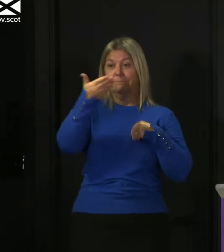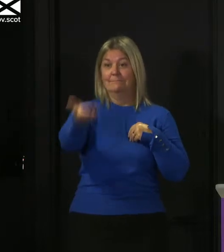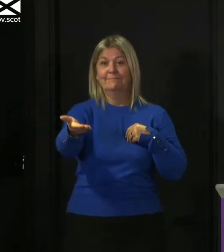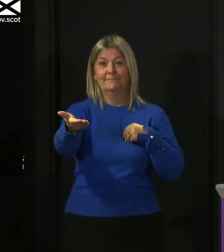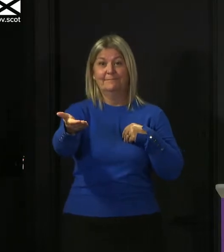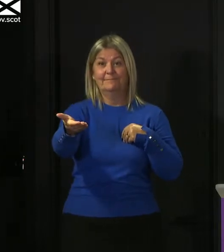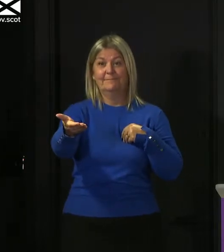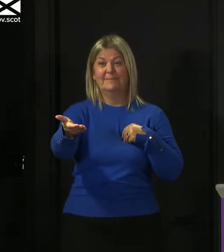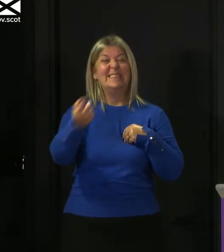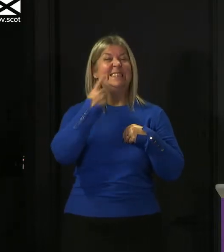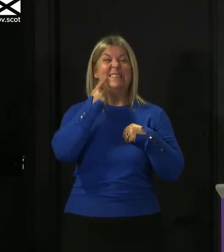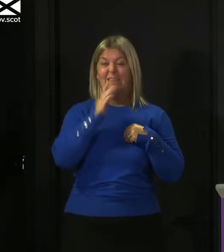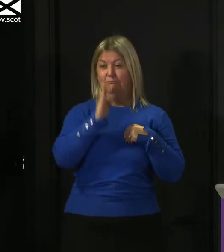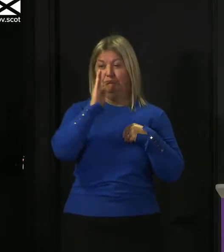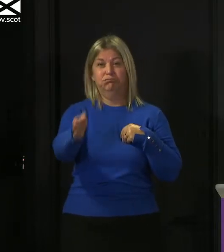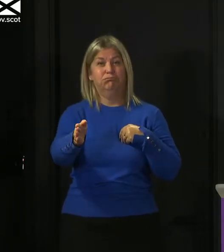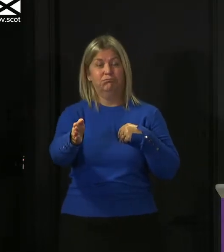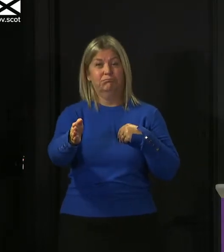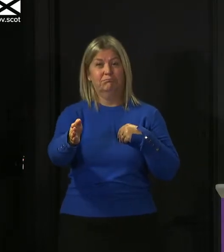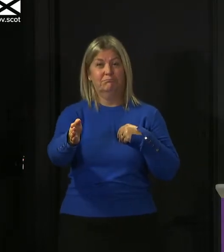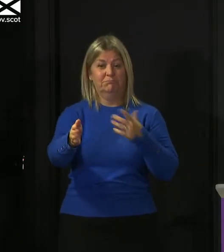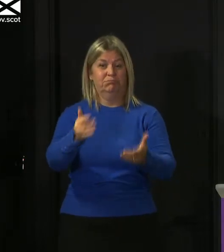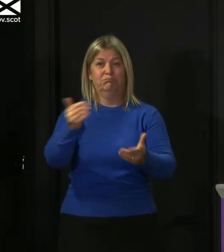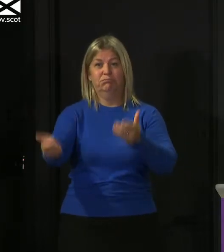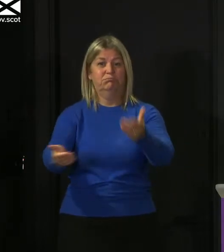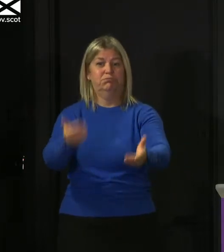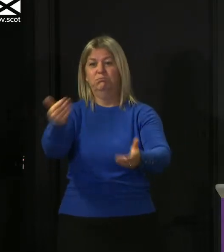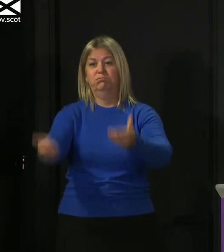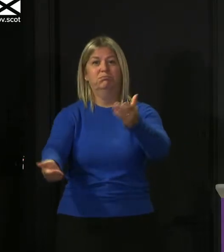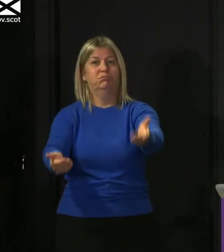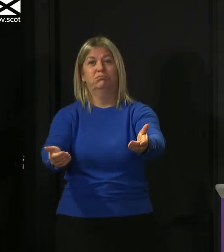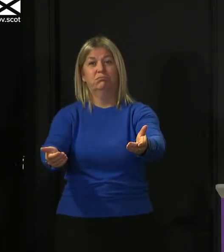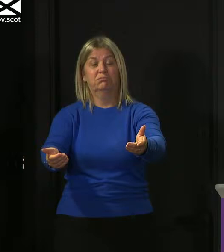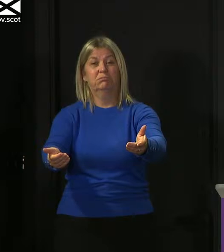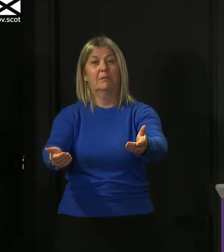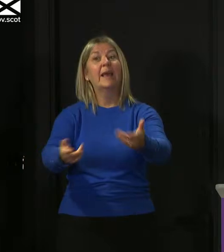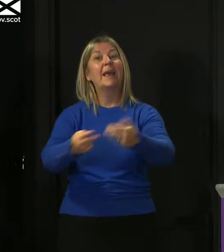overcomplicate that, because the way to stop it spreading is to limit those interactions and to